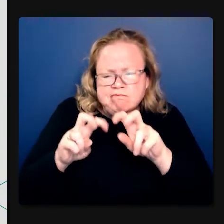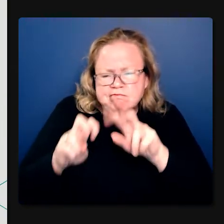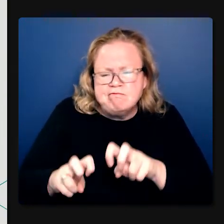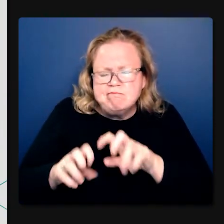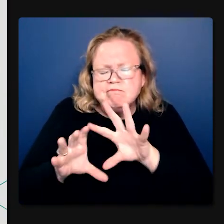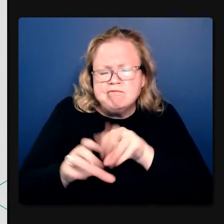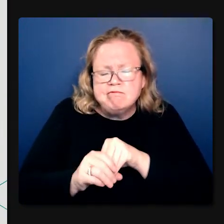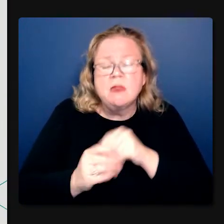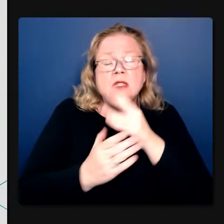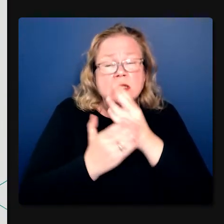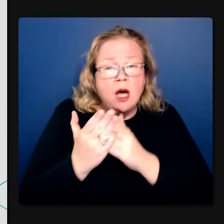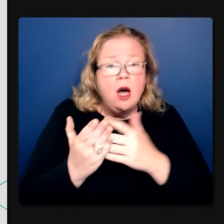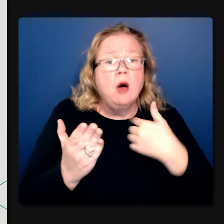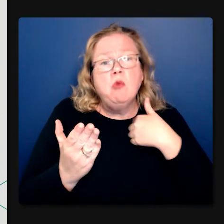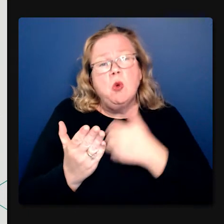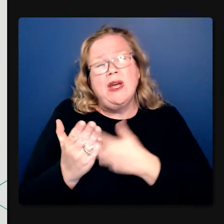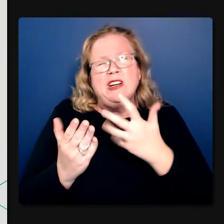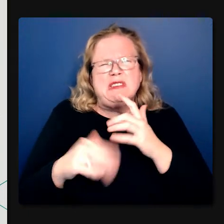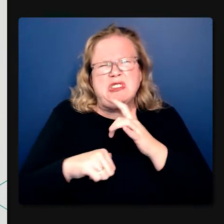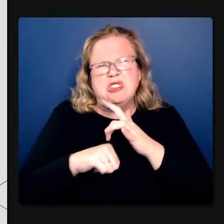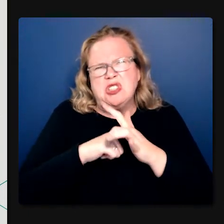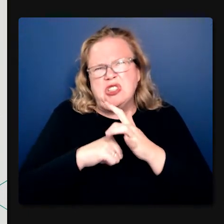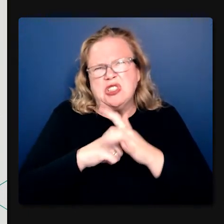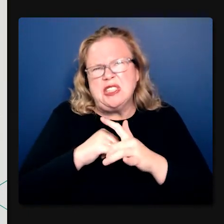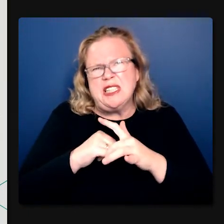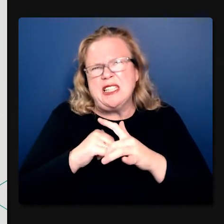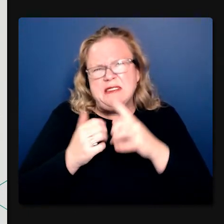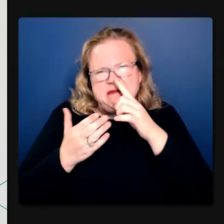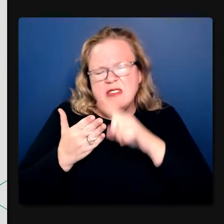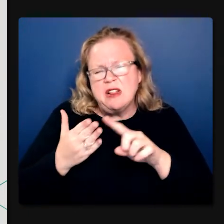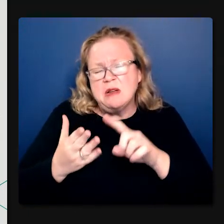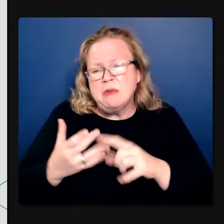and some that we're in the early stages of investigating,